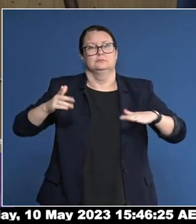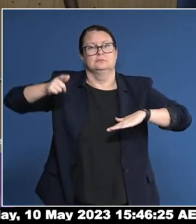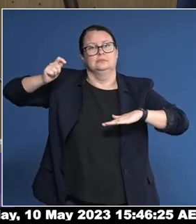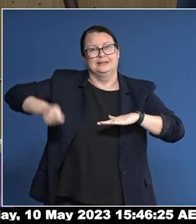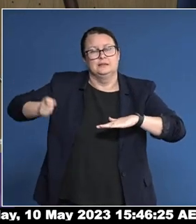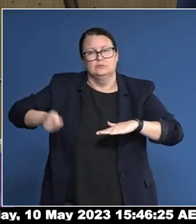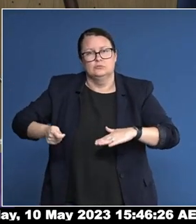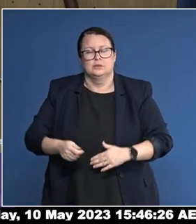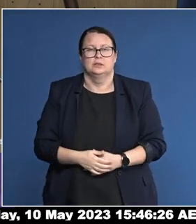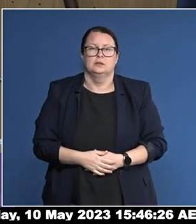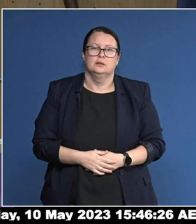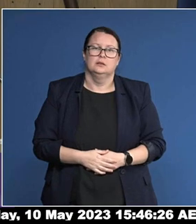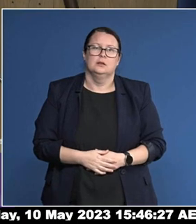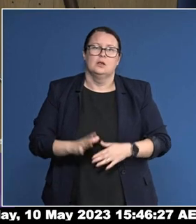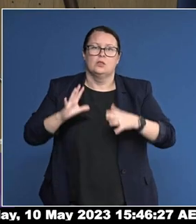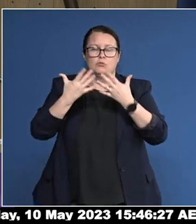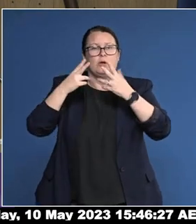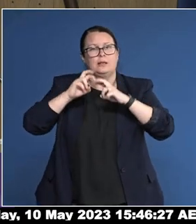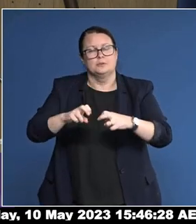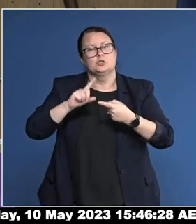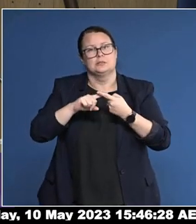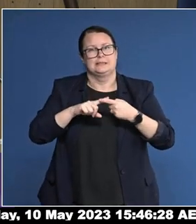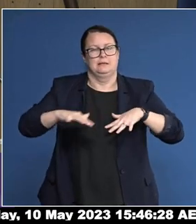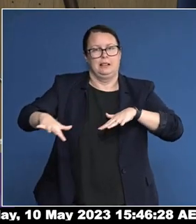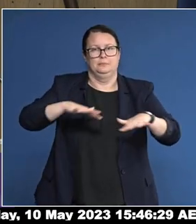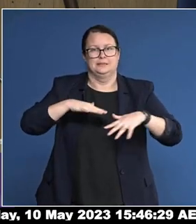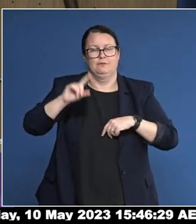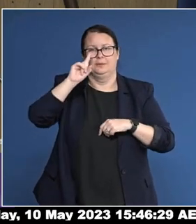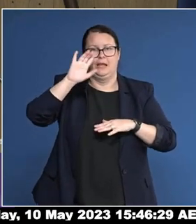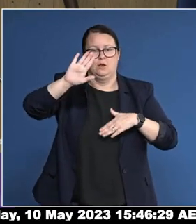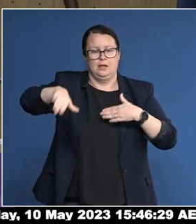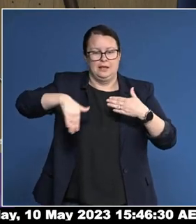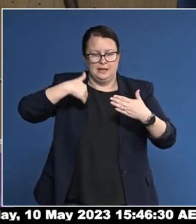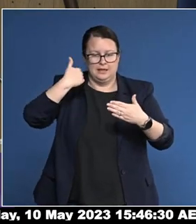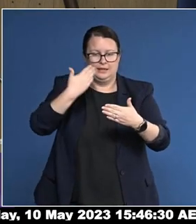Commission will remain very busy between now and when it delivers its final report to the